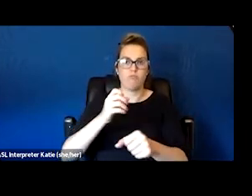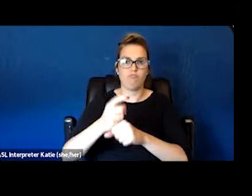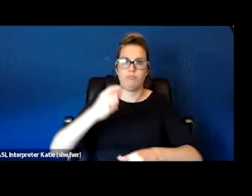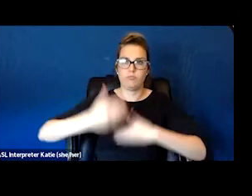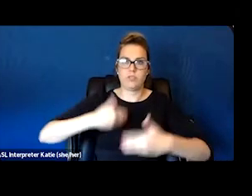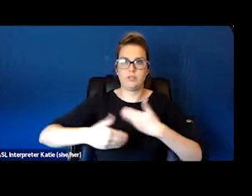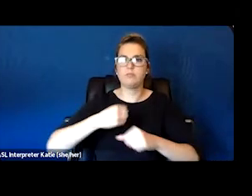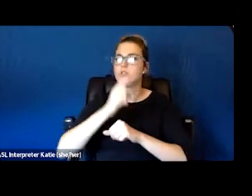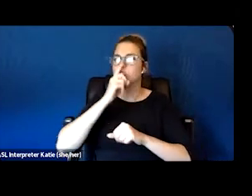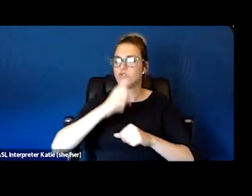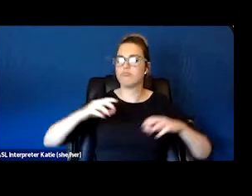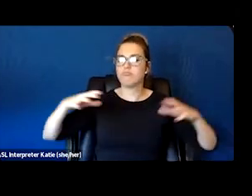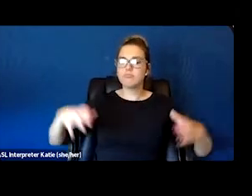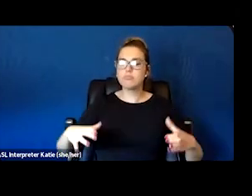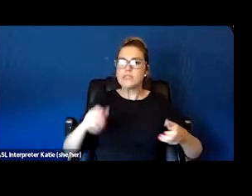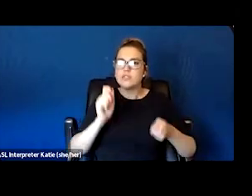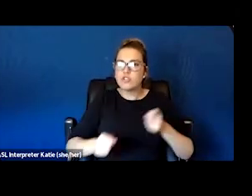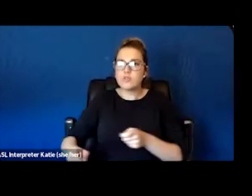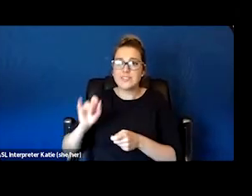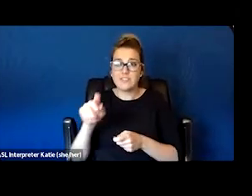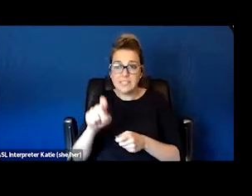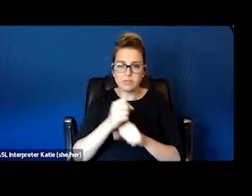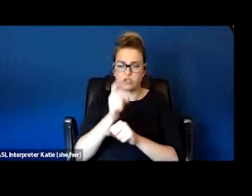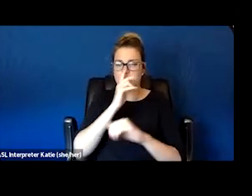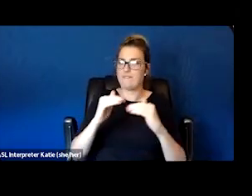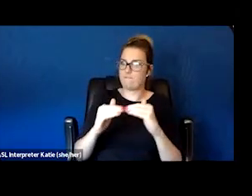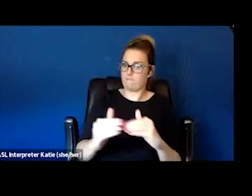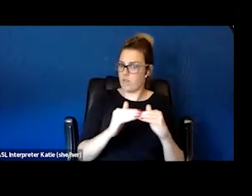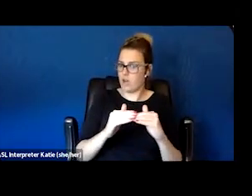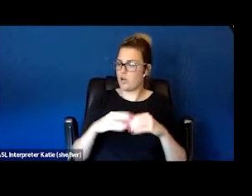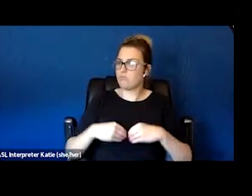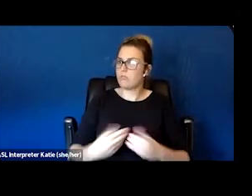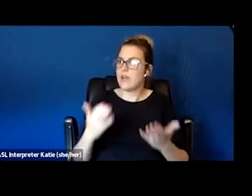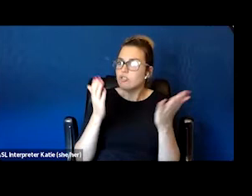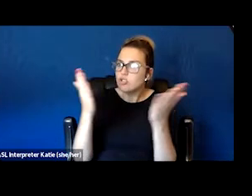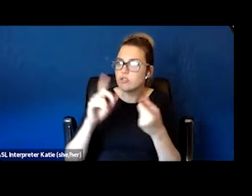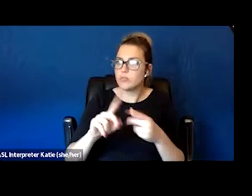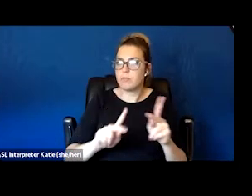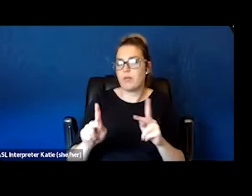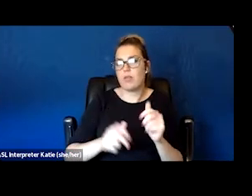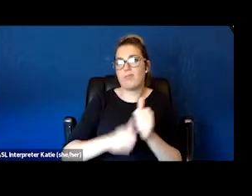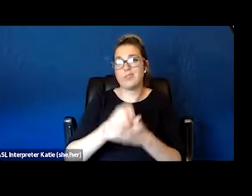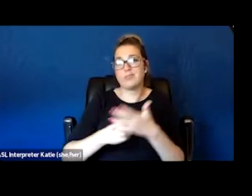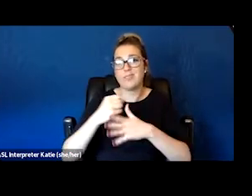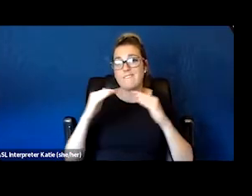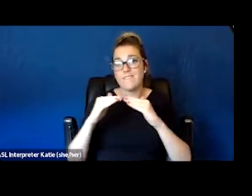to ensure that it's equitable and serving folks in the most needed ways and is operating in the way that it's intended.